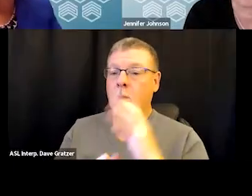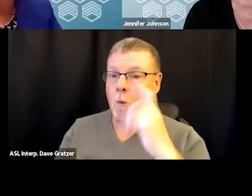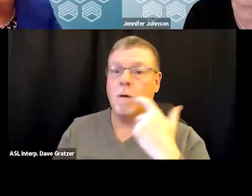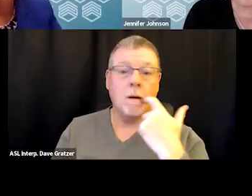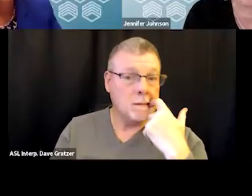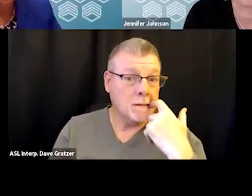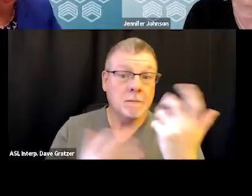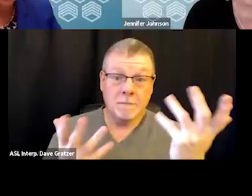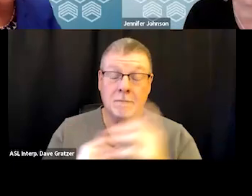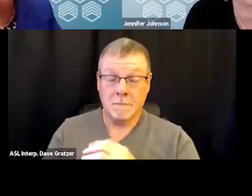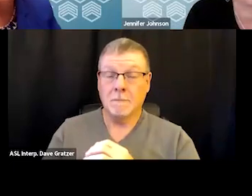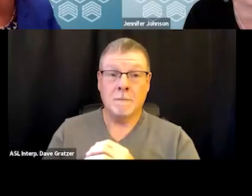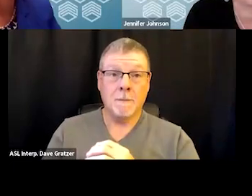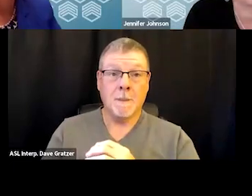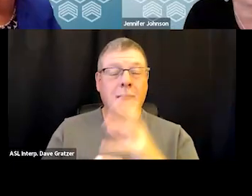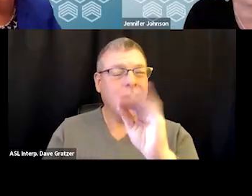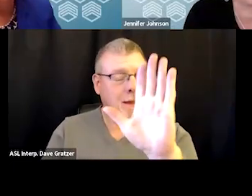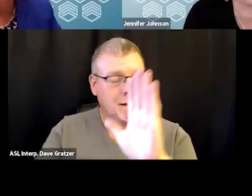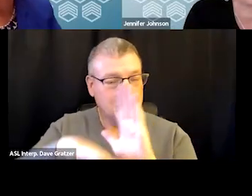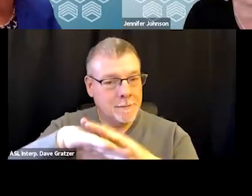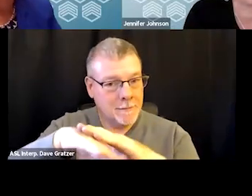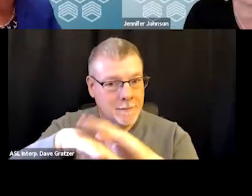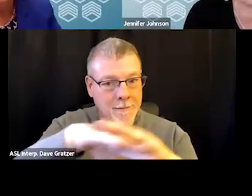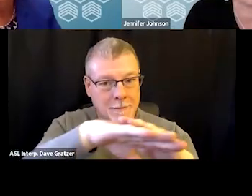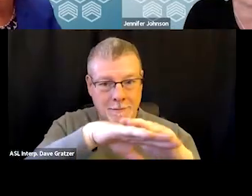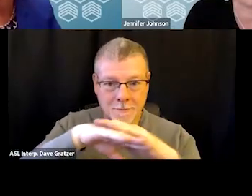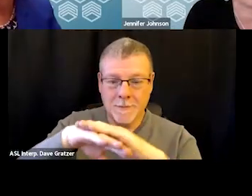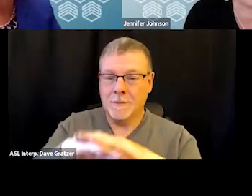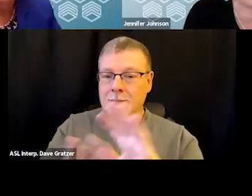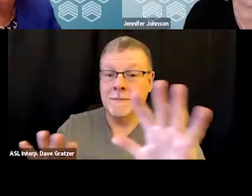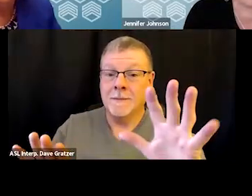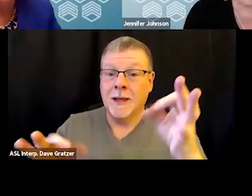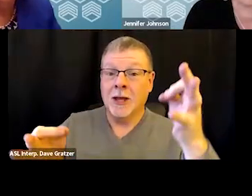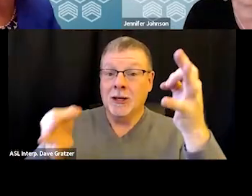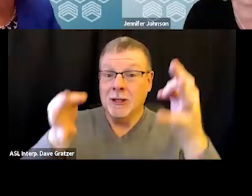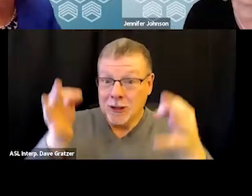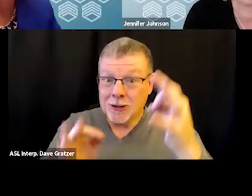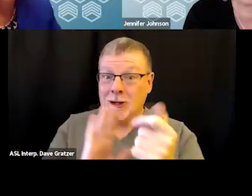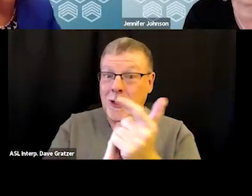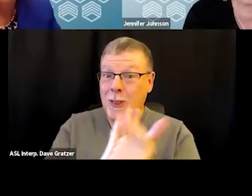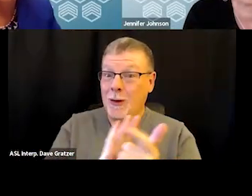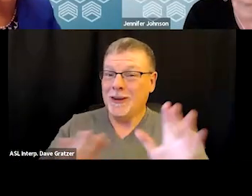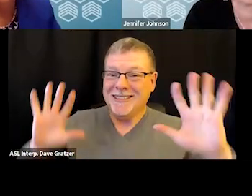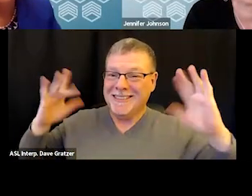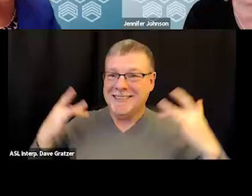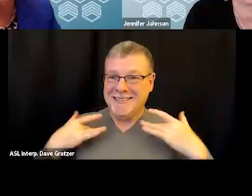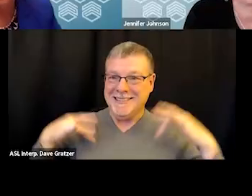And again, cautioning here, we judges and lawyers, we don't make those diagnoses.